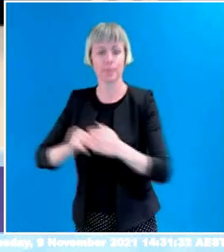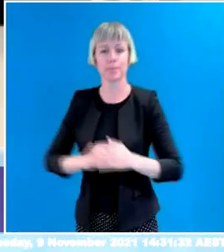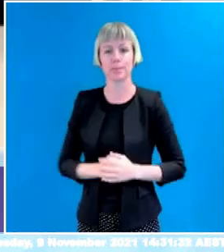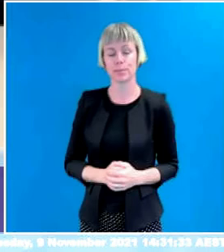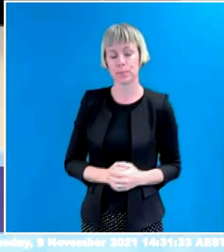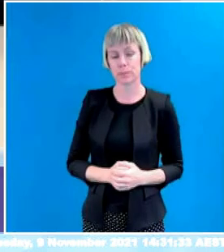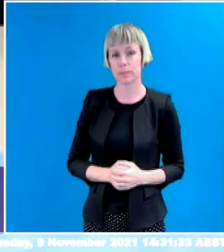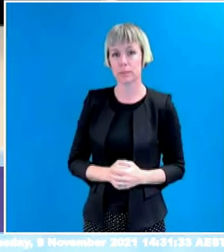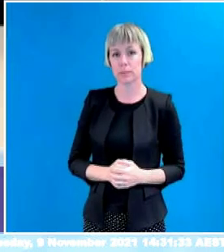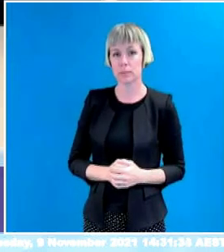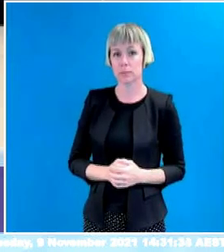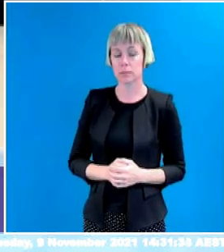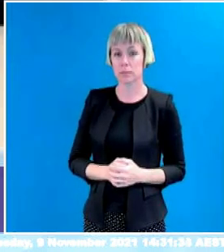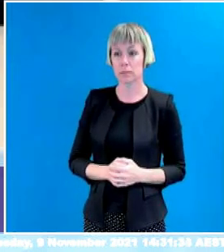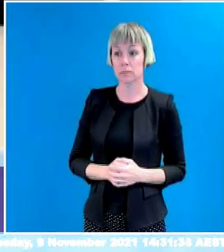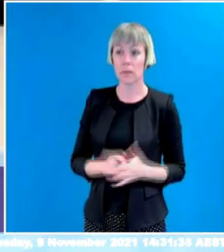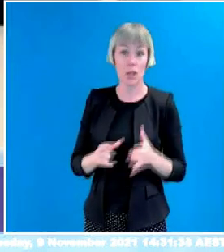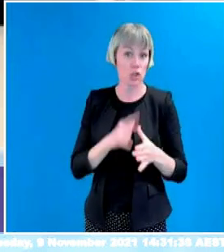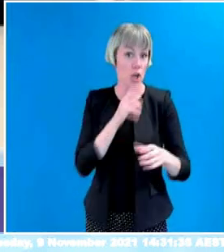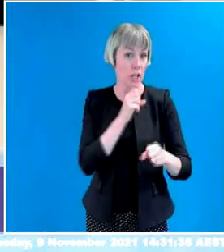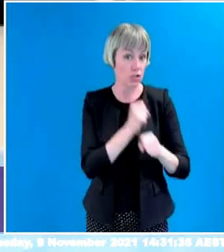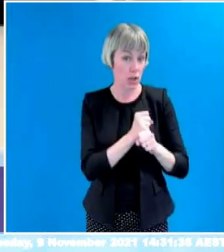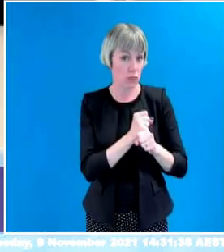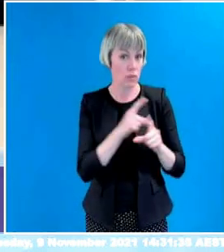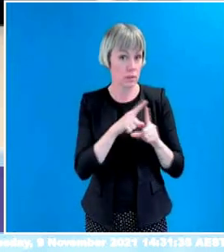As far as the Attorney-General's Department focal point is concerned,